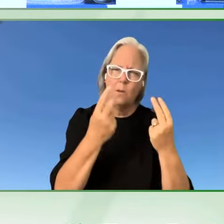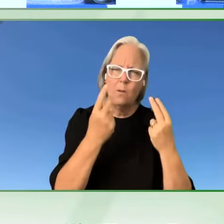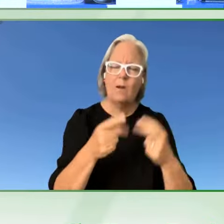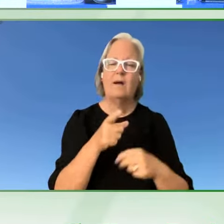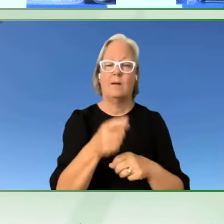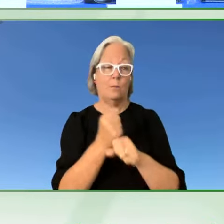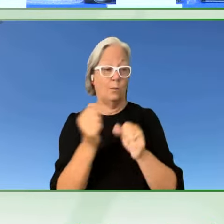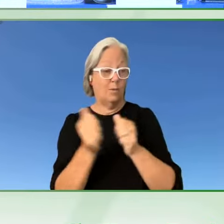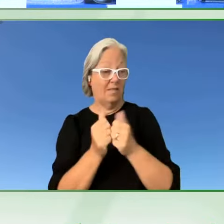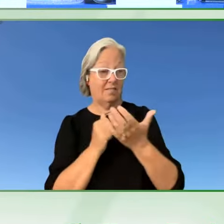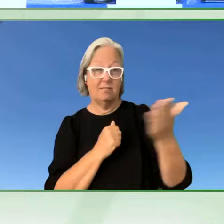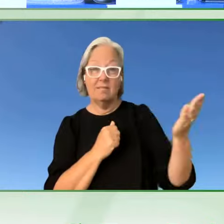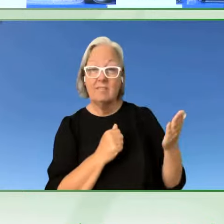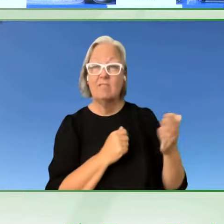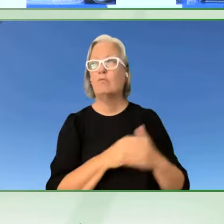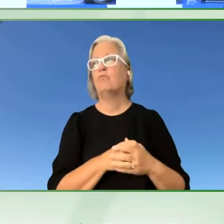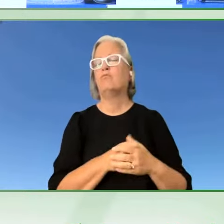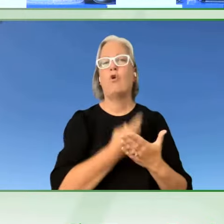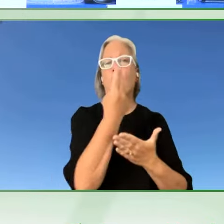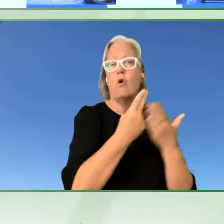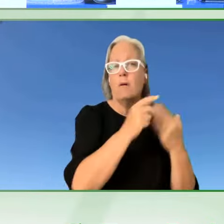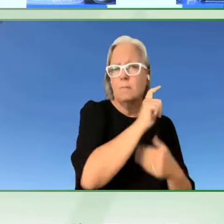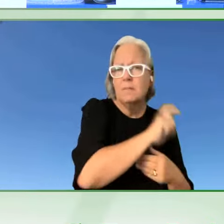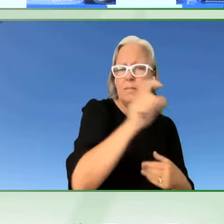Thank you, since…